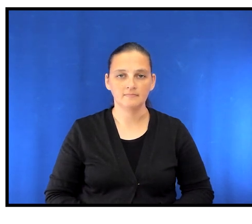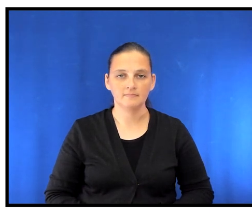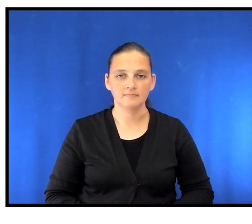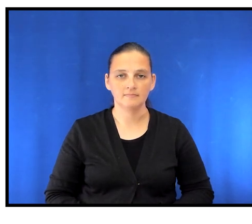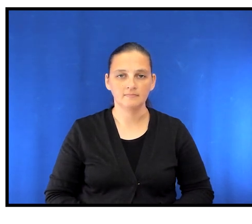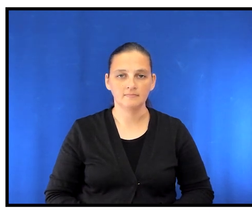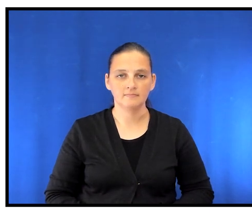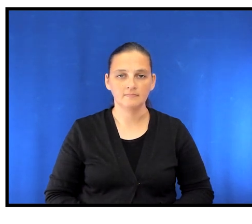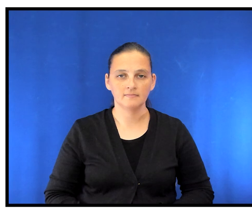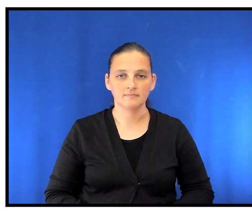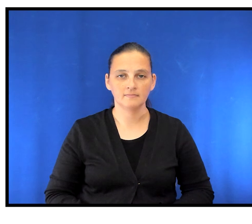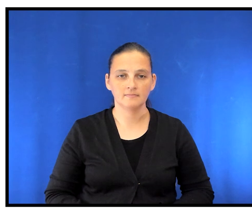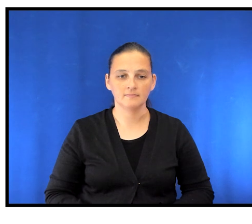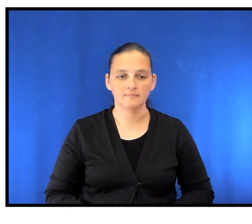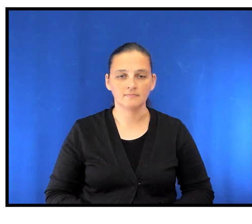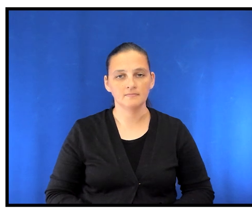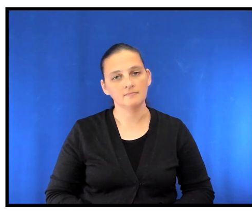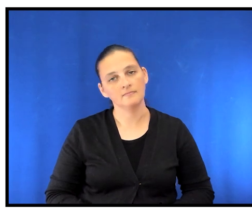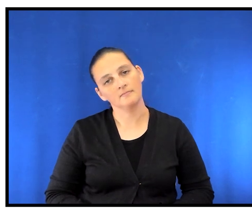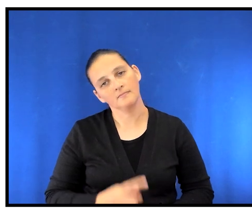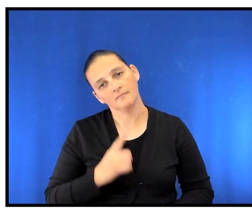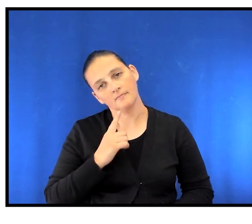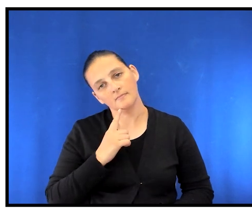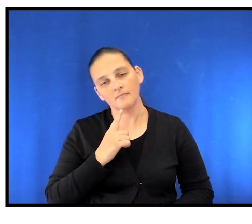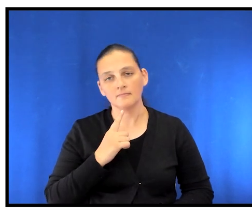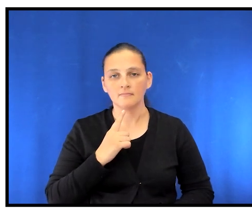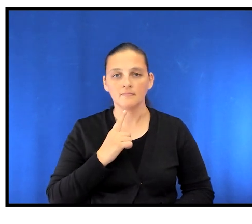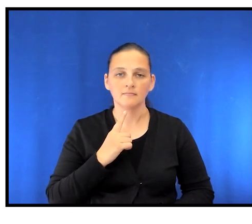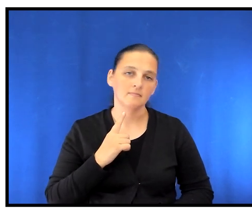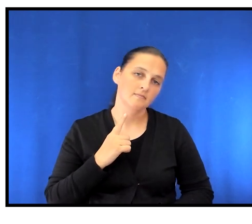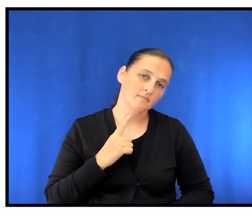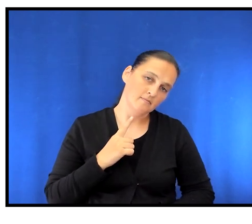Gently, tip your head sideways toward one shoulder and then to the other shoulder.